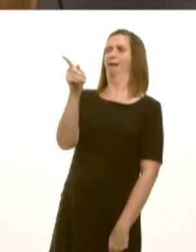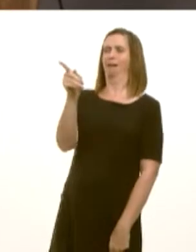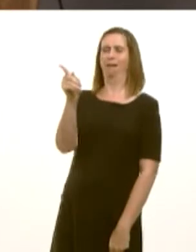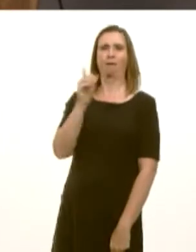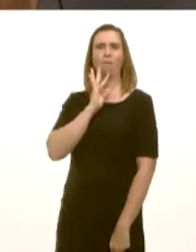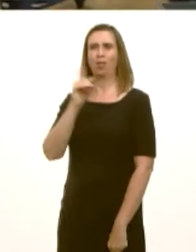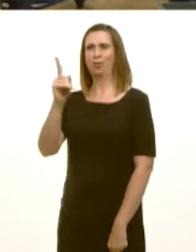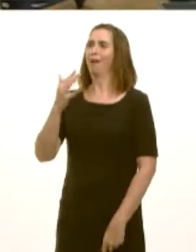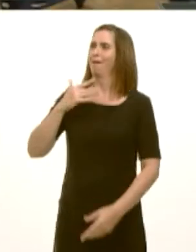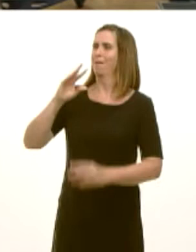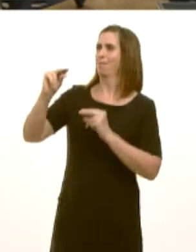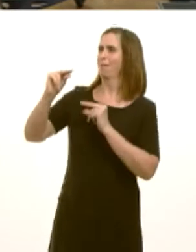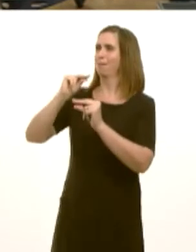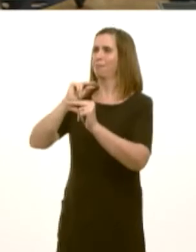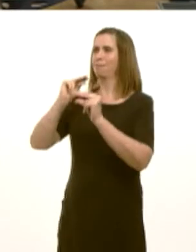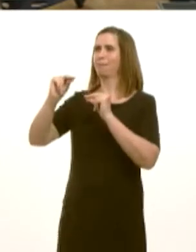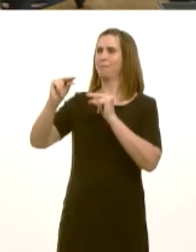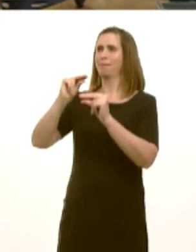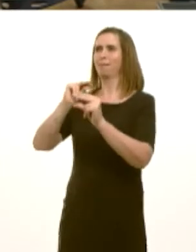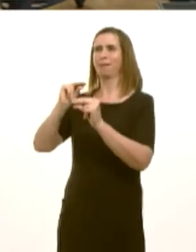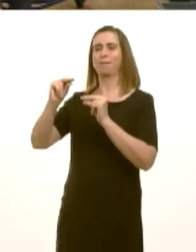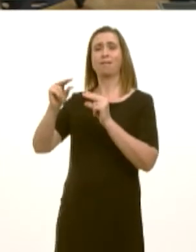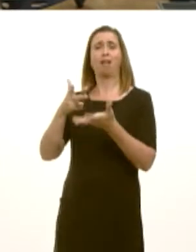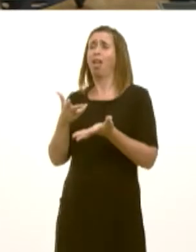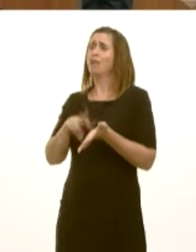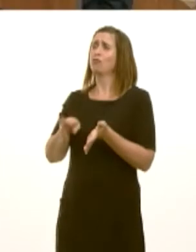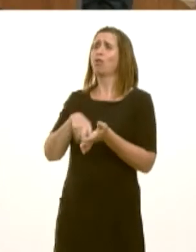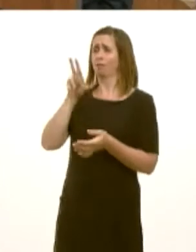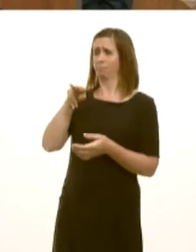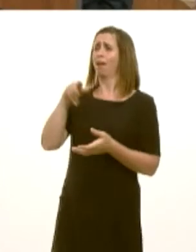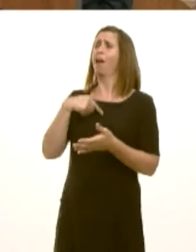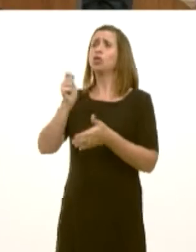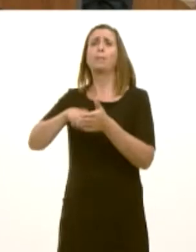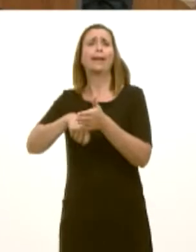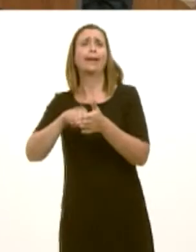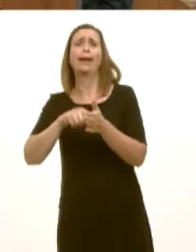badges, so that people can use the Welsh language in a totally natural way when they are buying something, or in their dealings with that business.